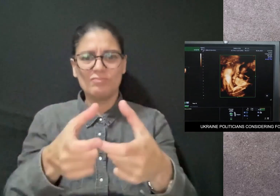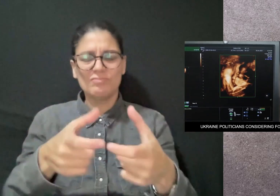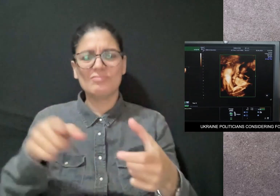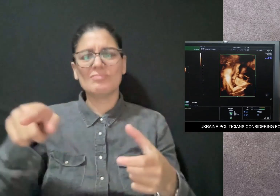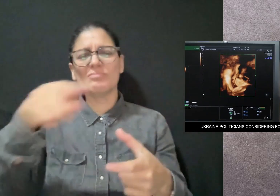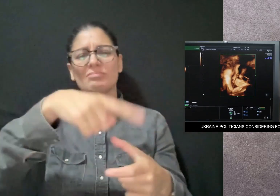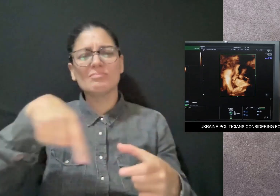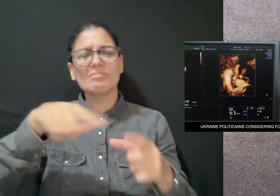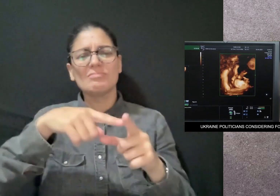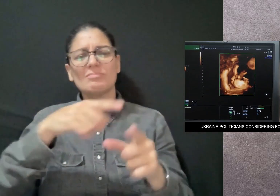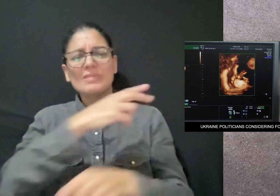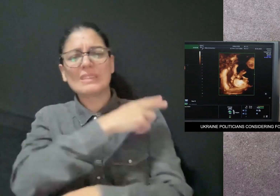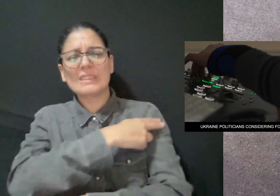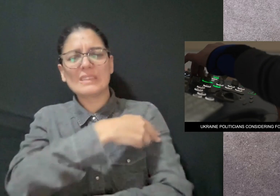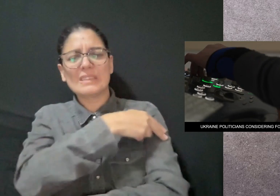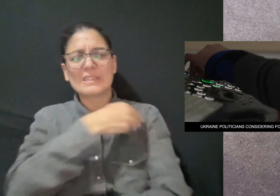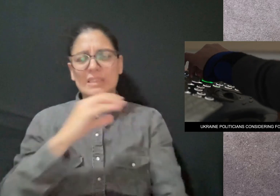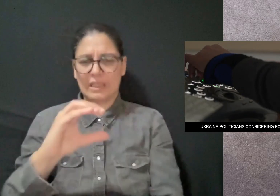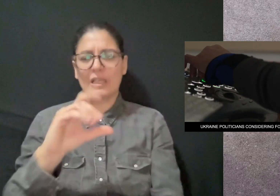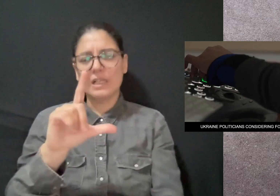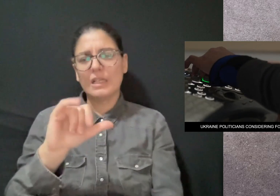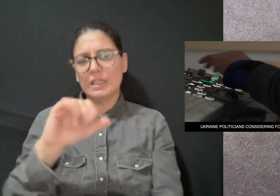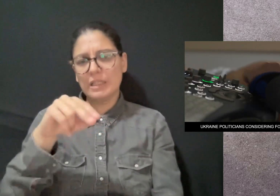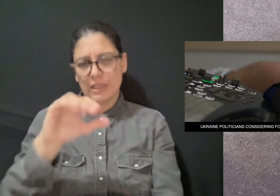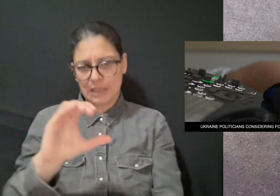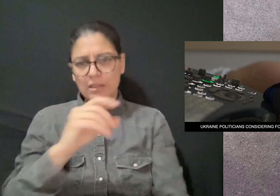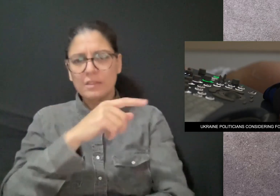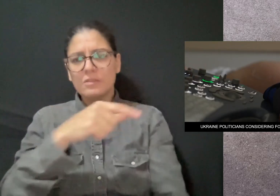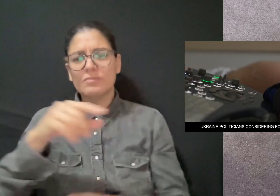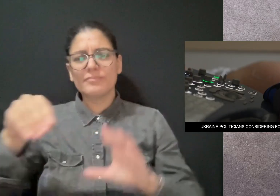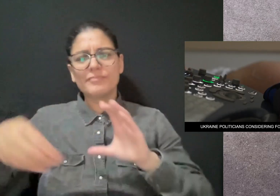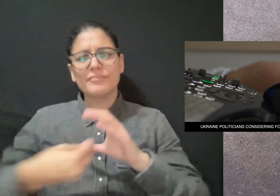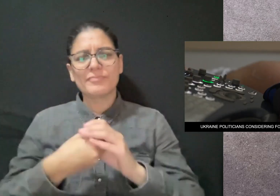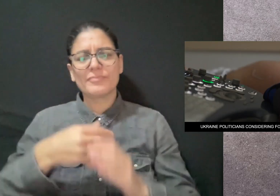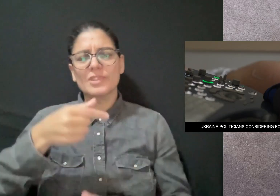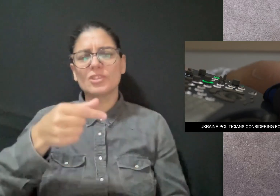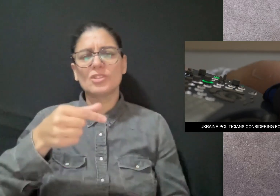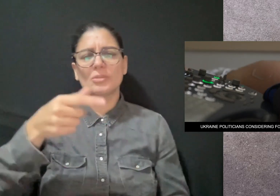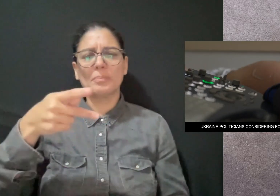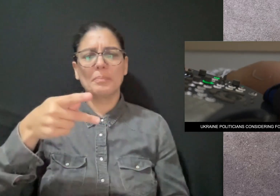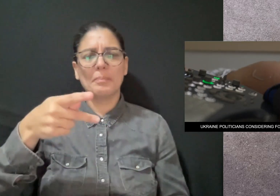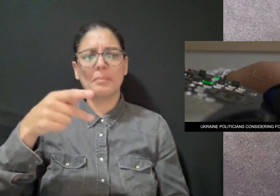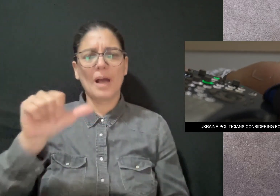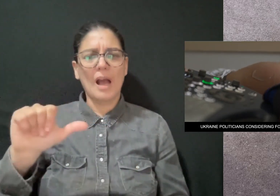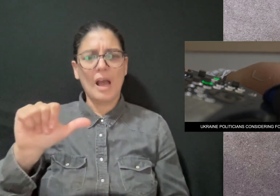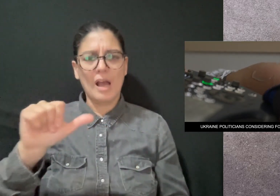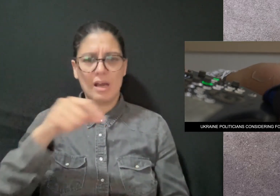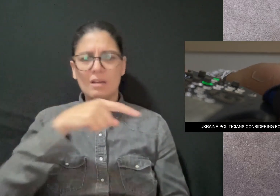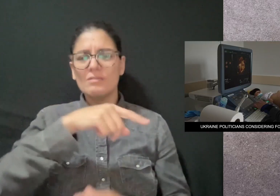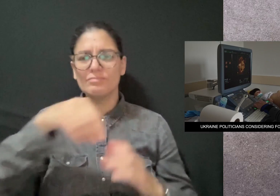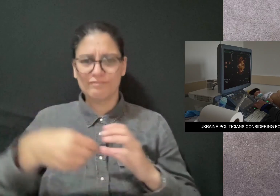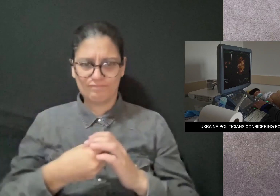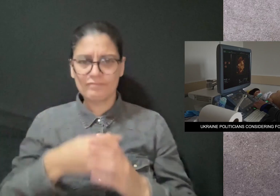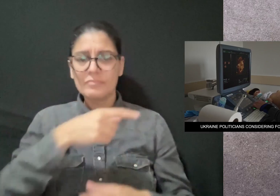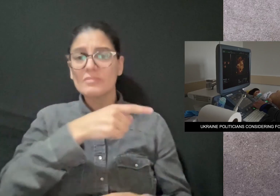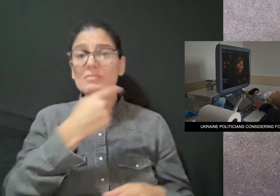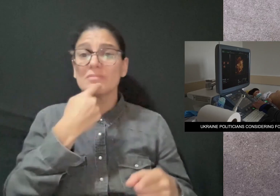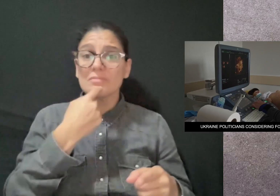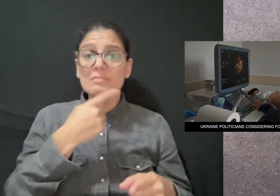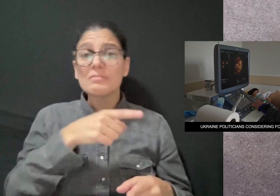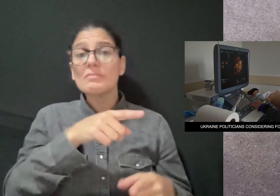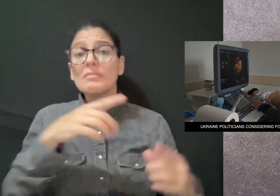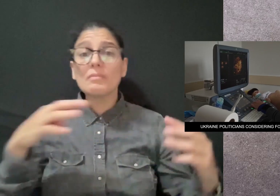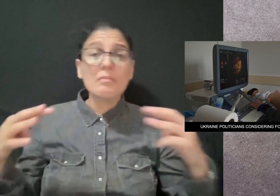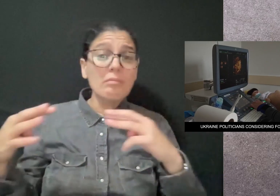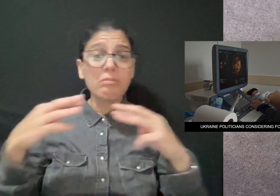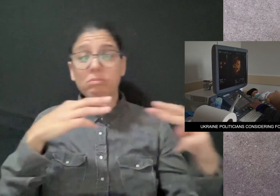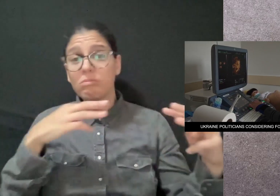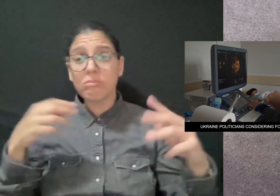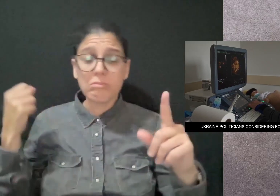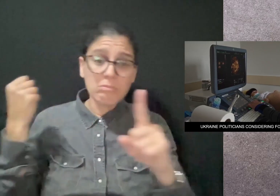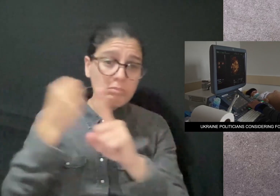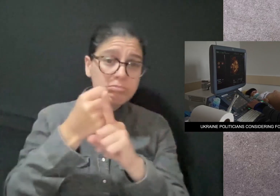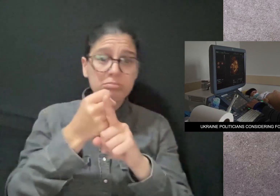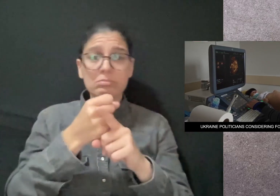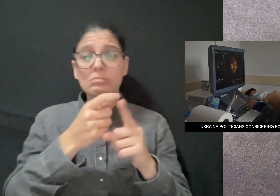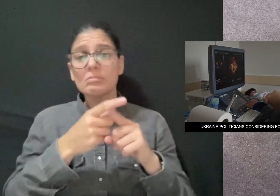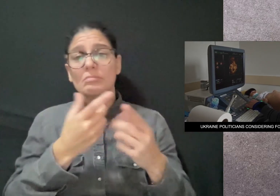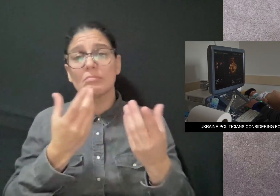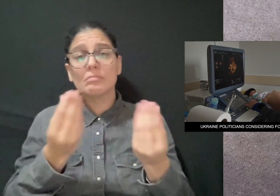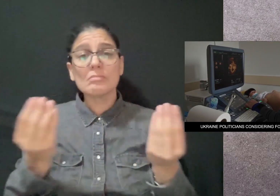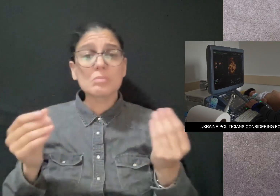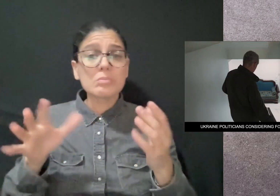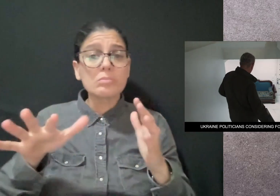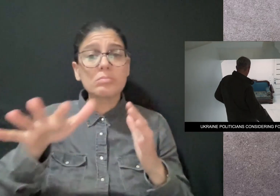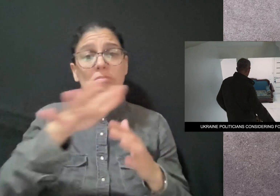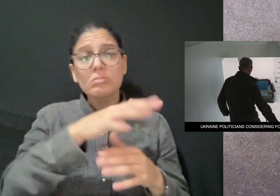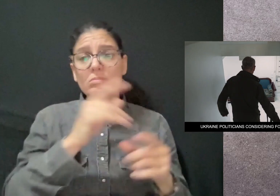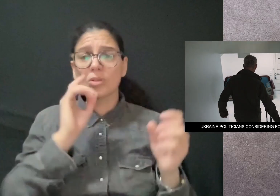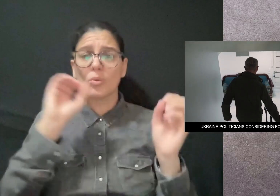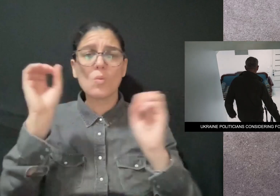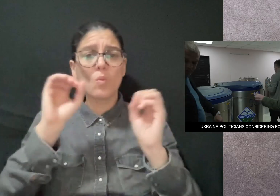that would shut down surrogacy clinics they say that since the war has so badly impacted